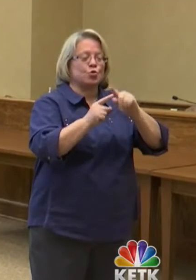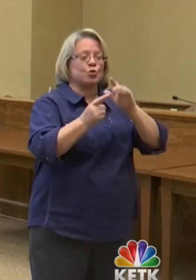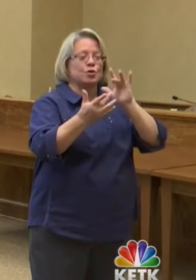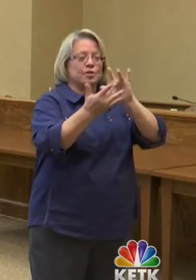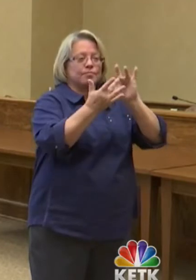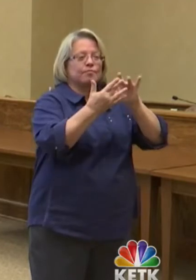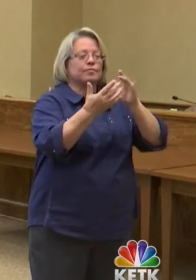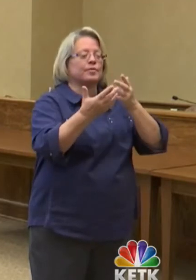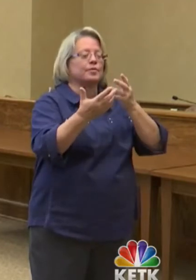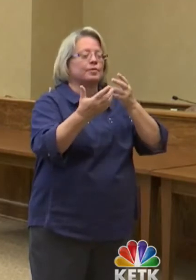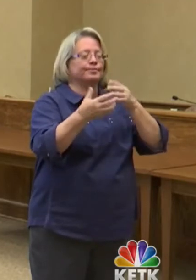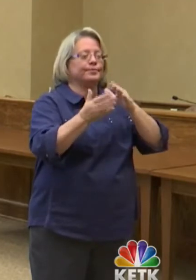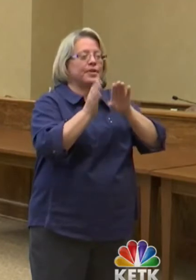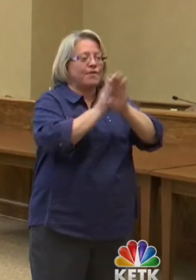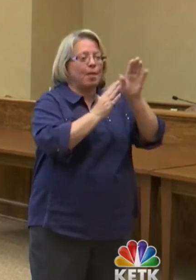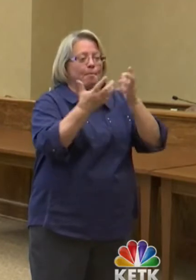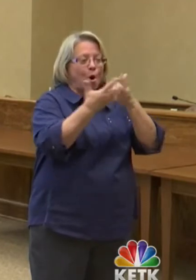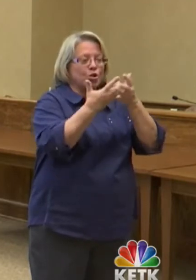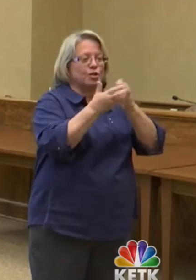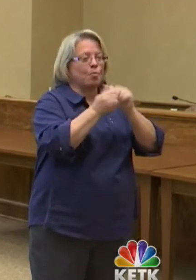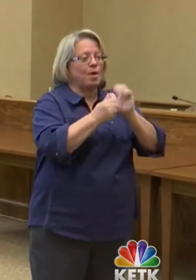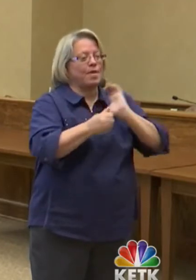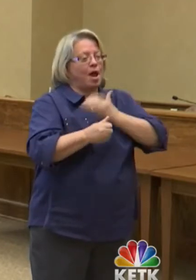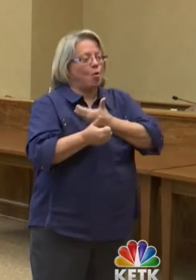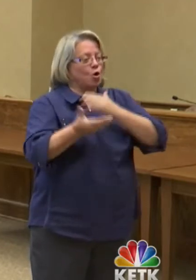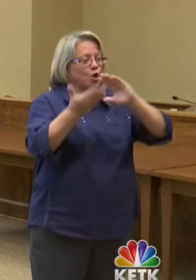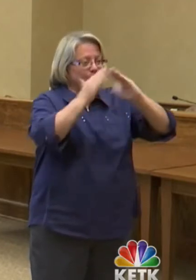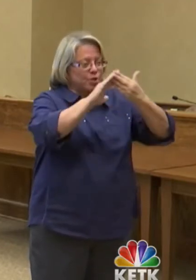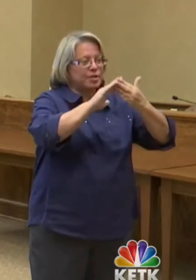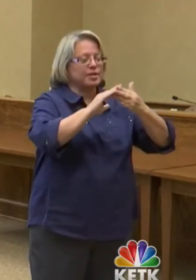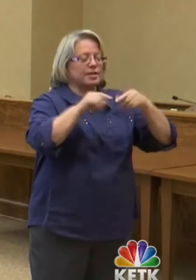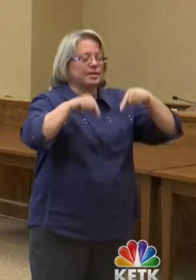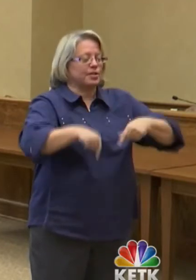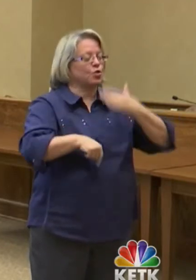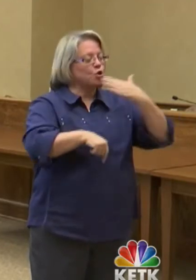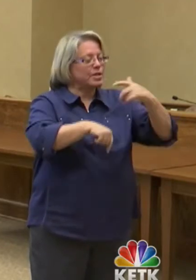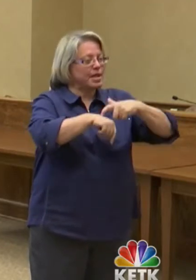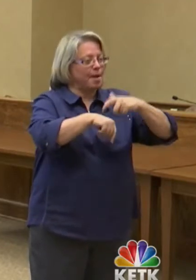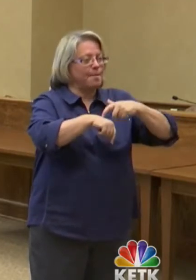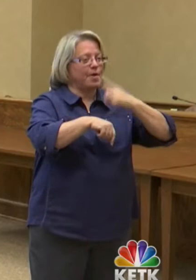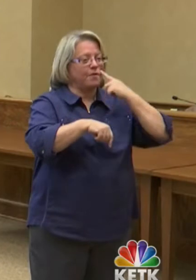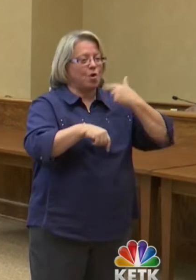OF US LIKE A LOT OF THINGS IN PLACE OR ANOTHER BUT IN ORDER TO KEEP OUR COMMUNITY HEALTHY AND STRONG I THINK THIS IS A GREAT OPPORTUNITY FOR US TO DO IT AS A WHOLE. WHY BEING DISTANT I THINK